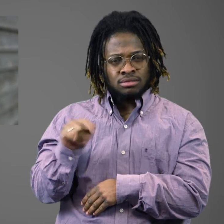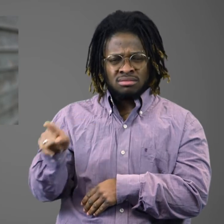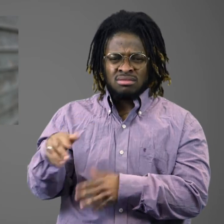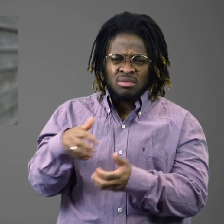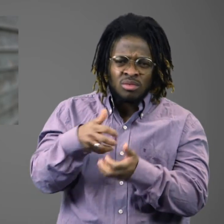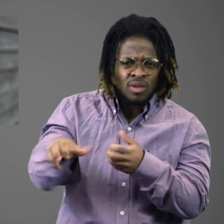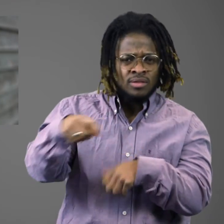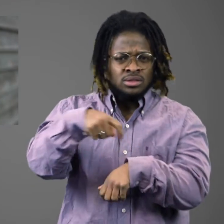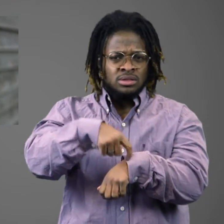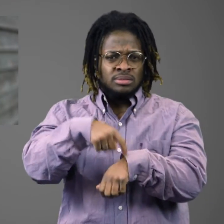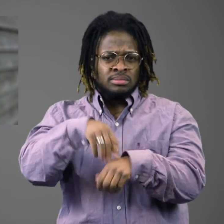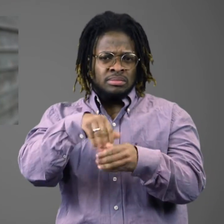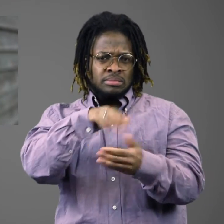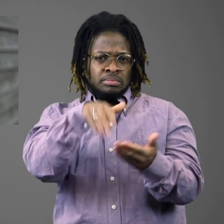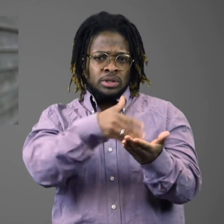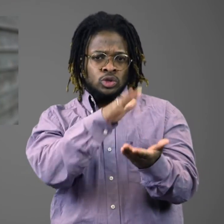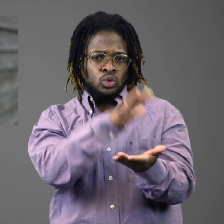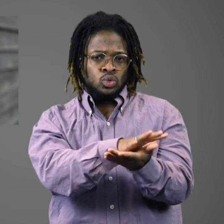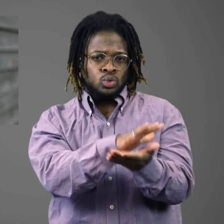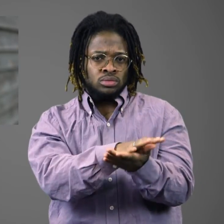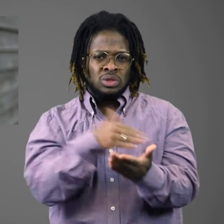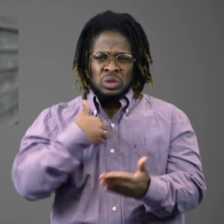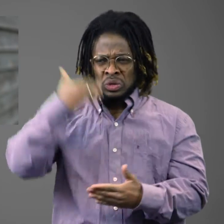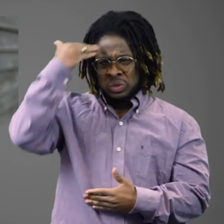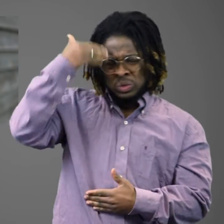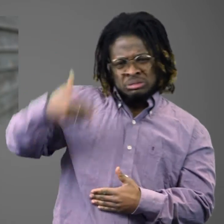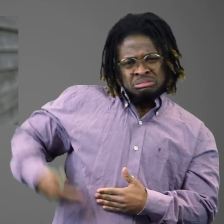My daughter Niki was having a rough time in middle school.